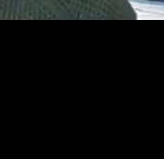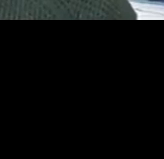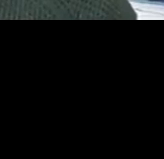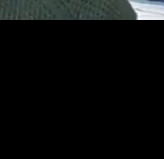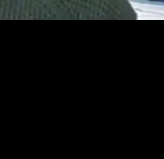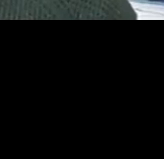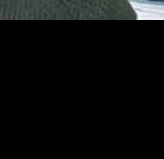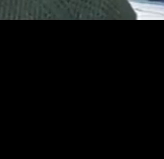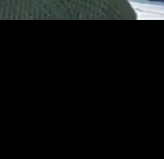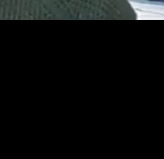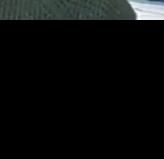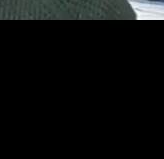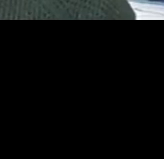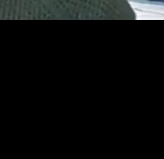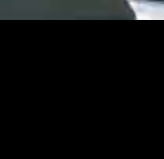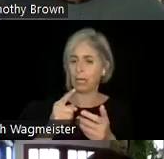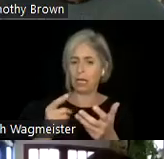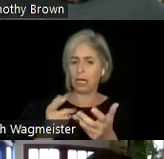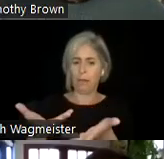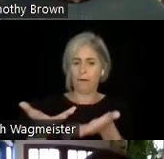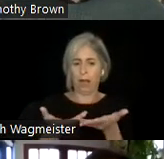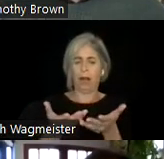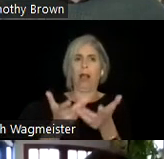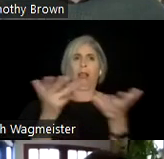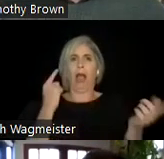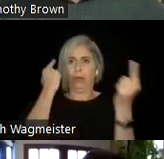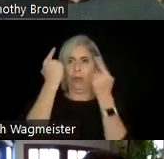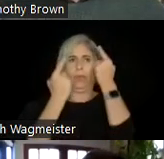Roger Smith, Khara Ramos, Timothy Brown, what a great way to end these